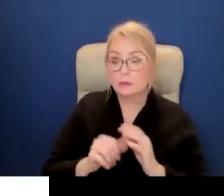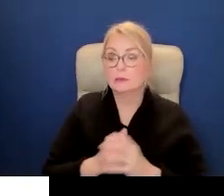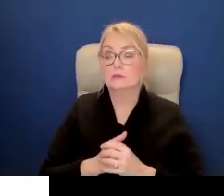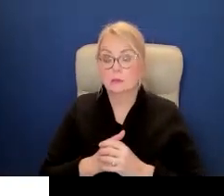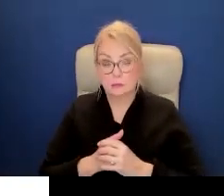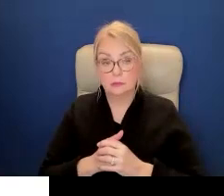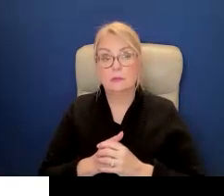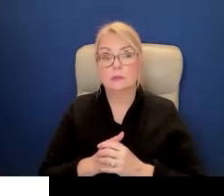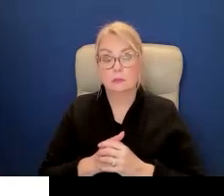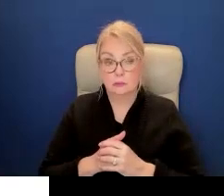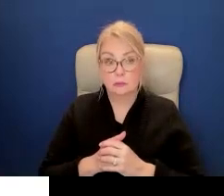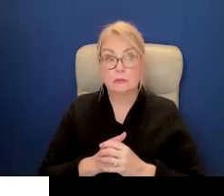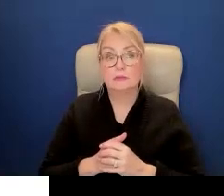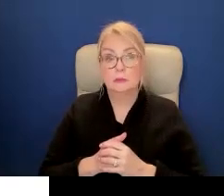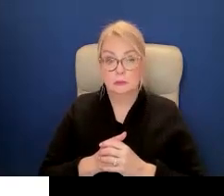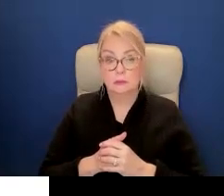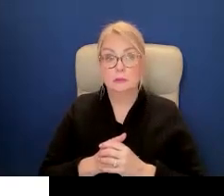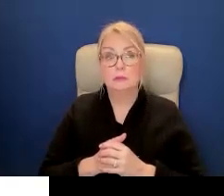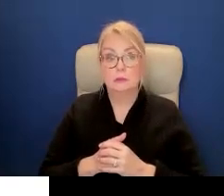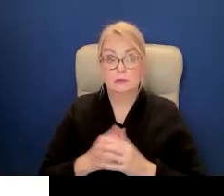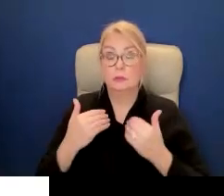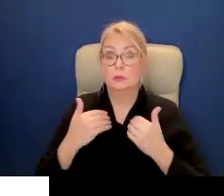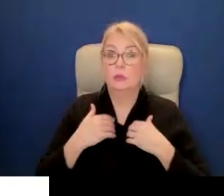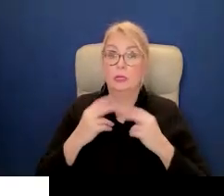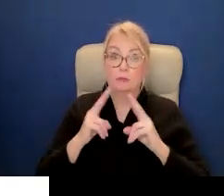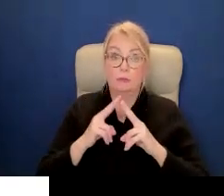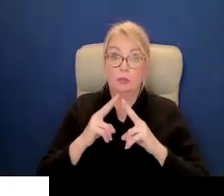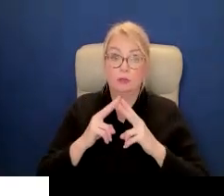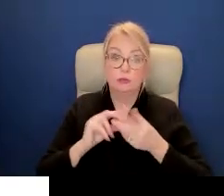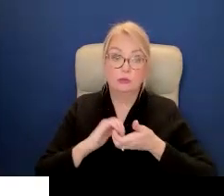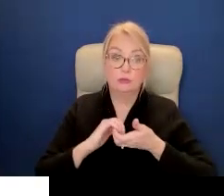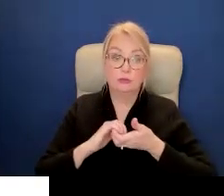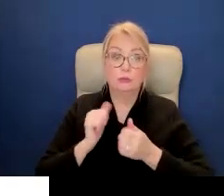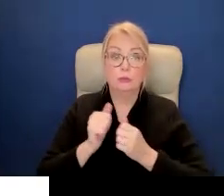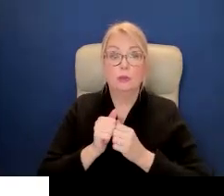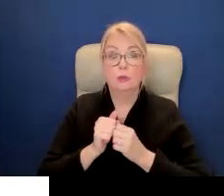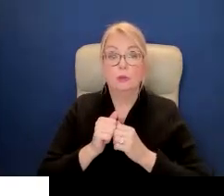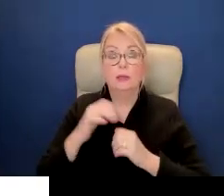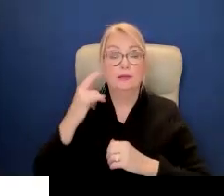So we do have a partnership with the California Community Colleges Project.